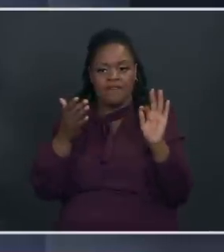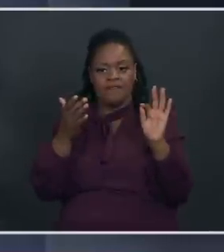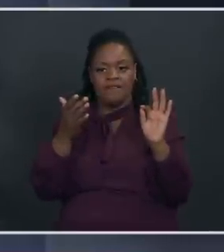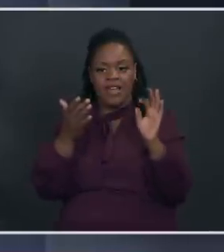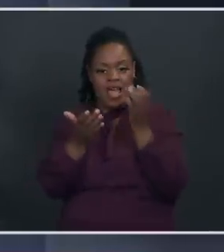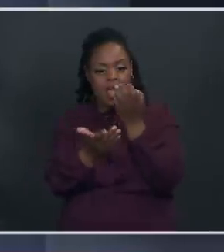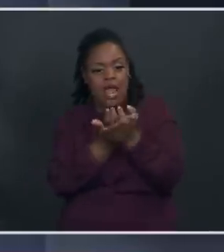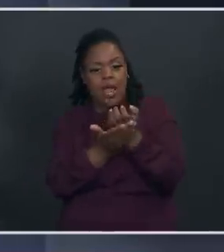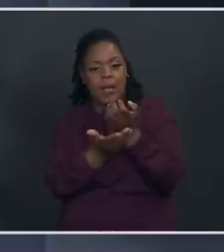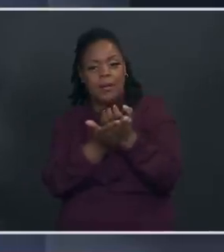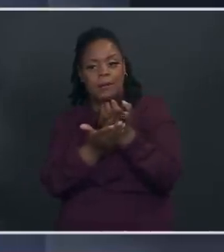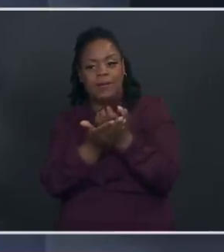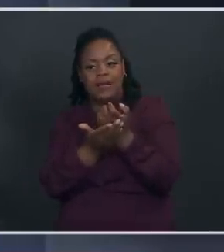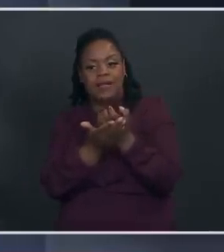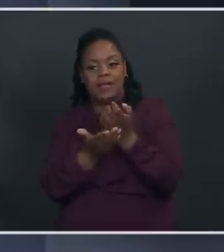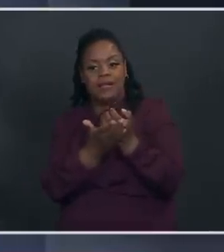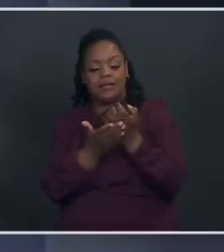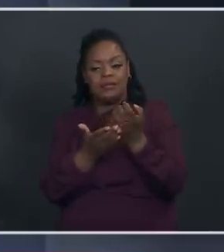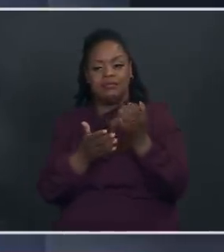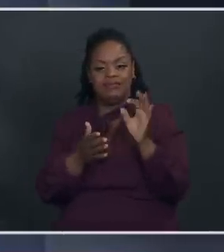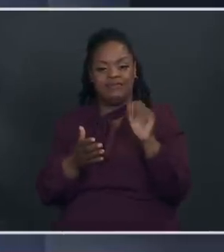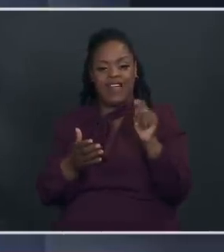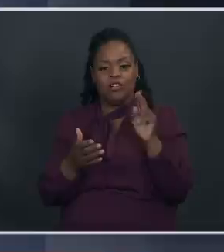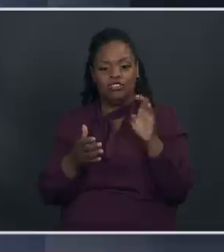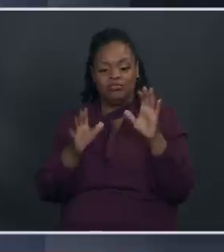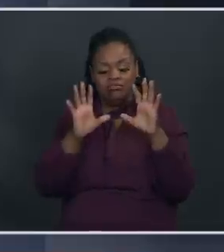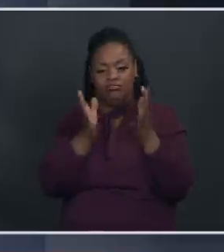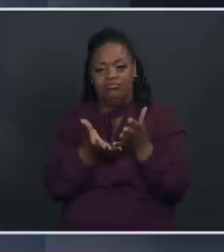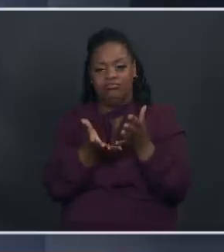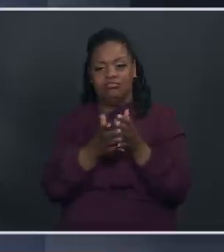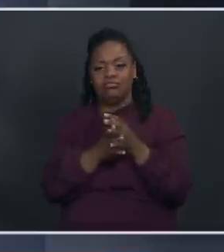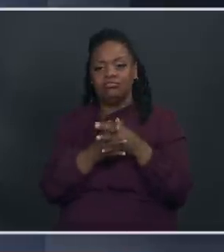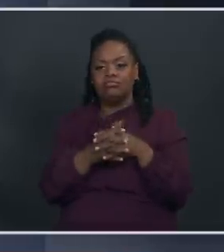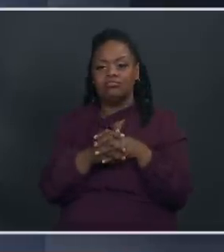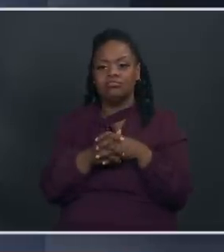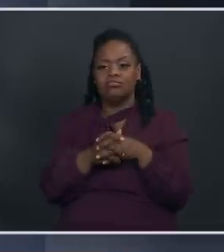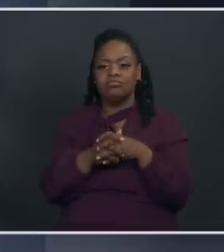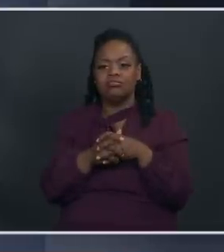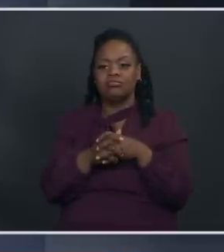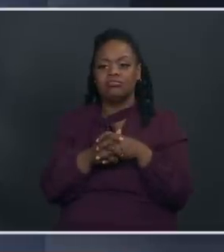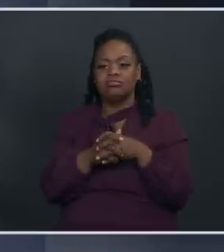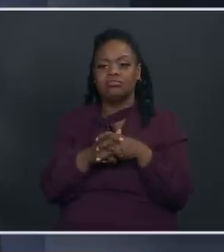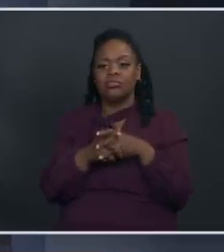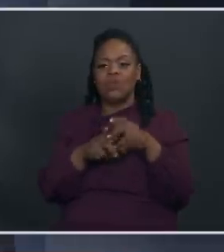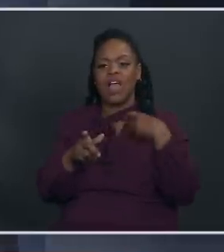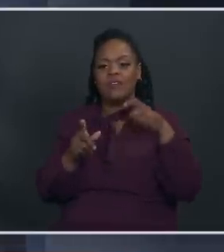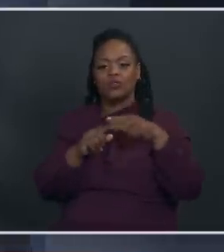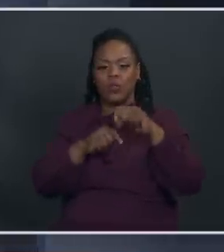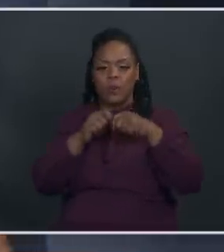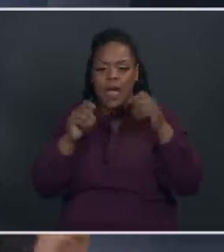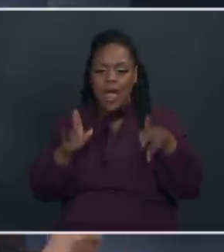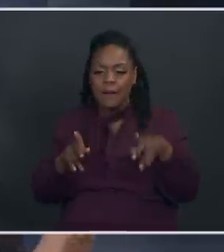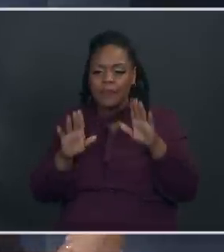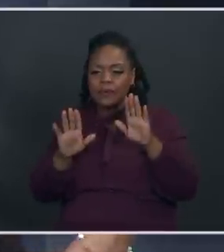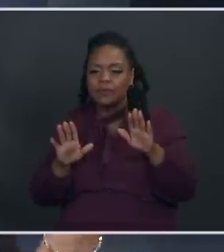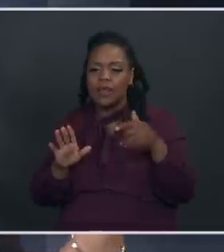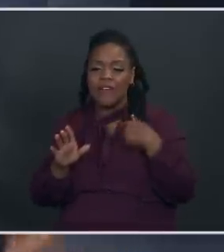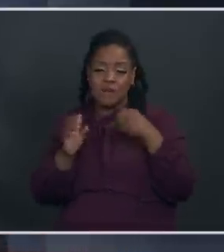We're confident that Congress will move forward with a package. Let me just go -- oh, we got to wrap up soon. Okay, I'm sorry. We'll do more questions tomorrow, but we had two such great guests.